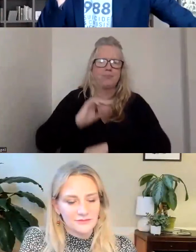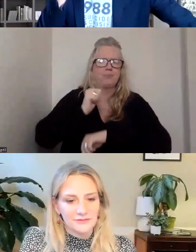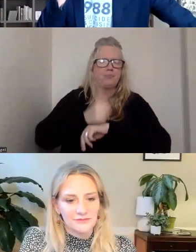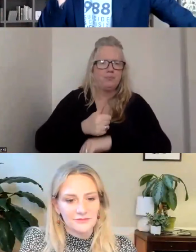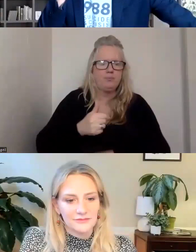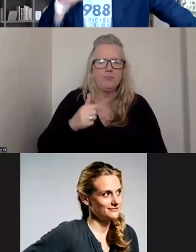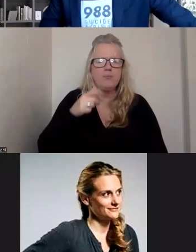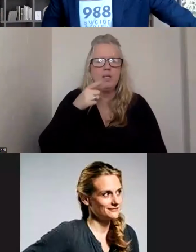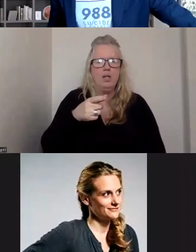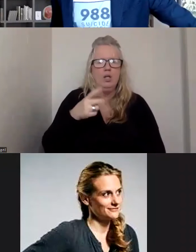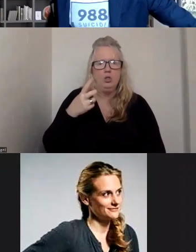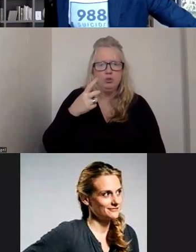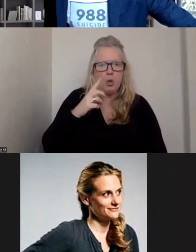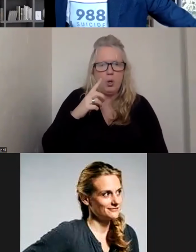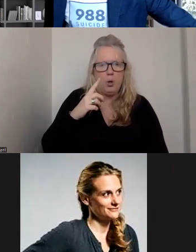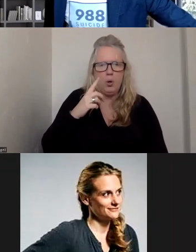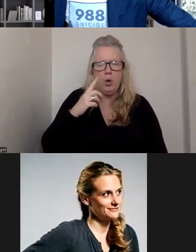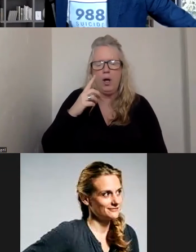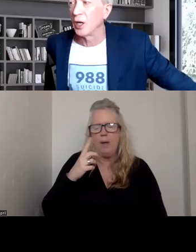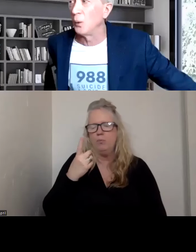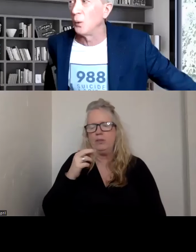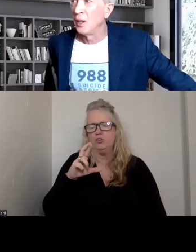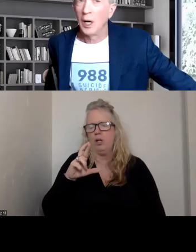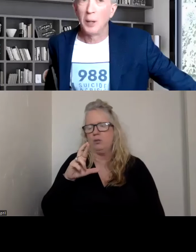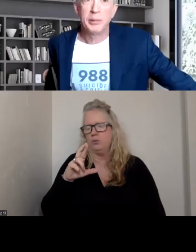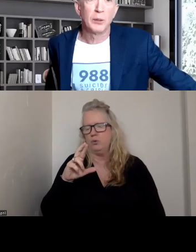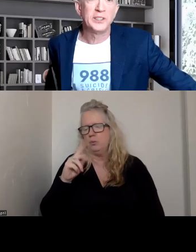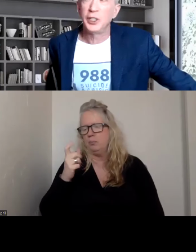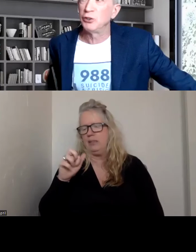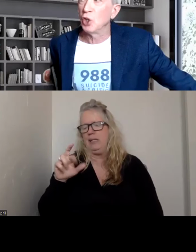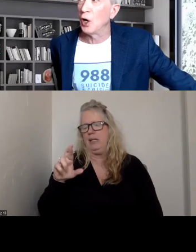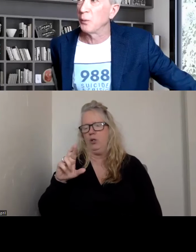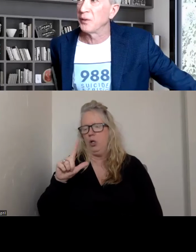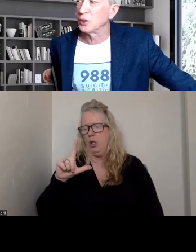MANCINI WHEN HE GAVE HIS PRESENTATION YEARS AGO, YOU STARTED WITH